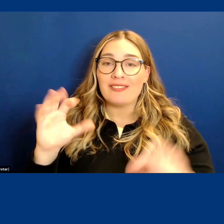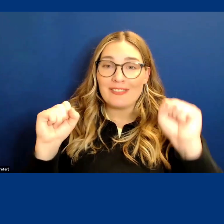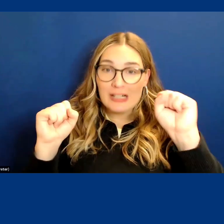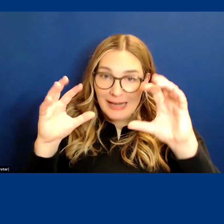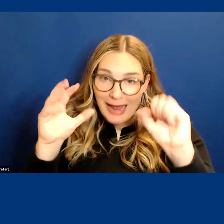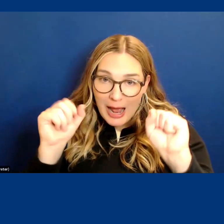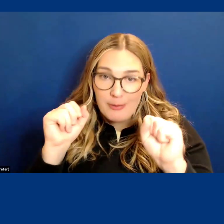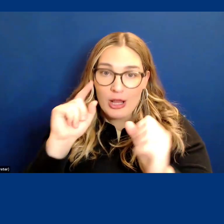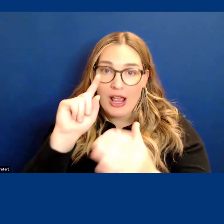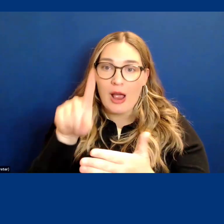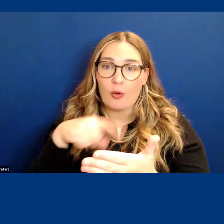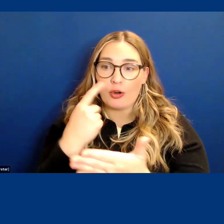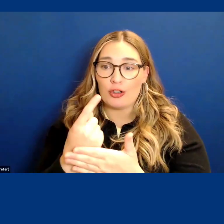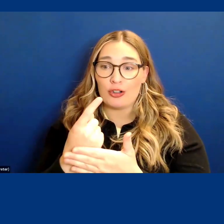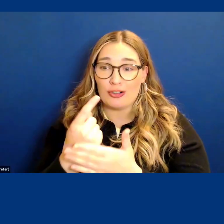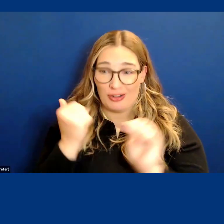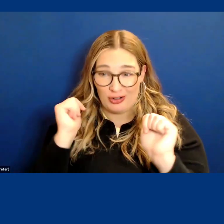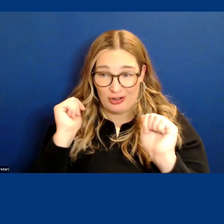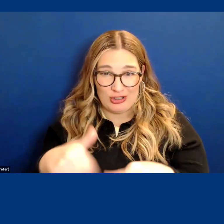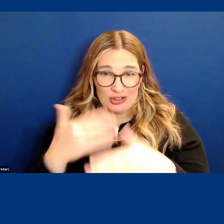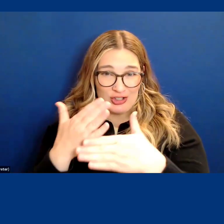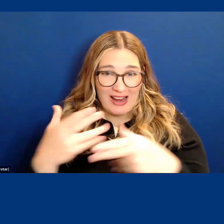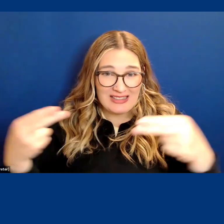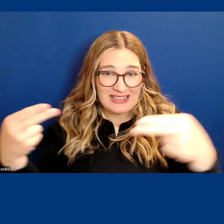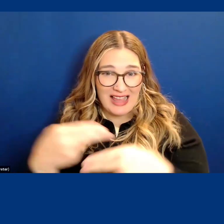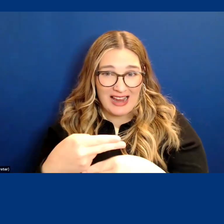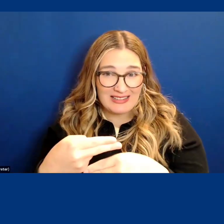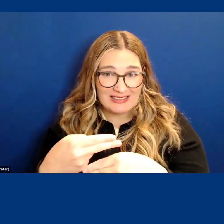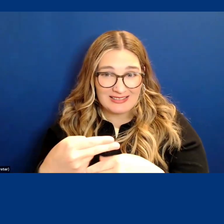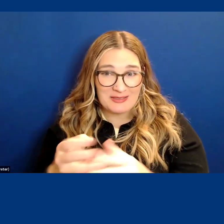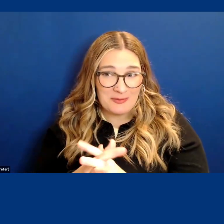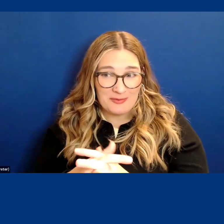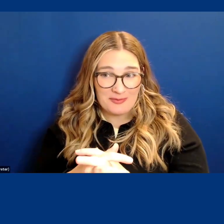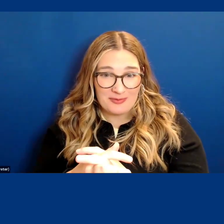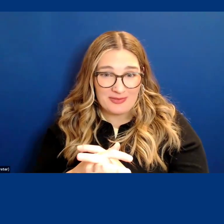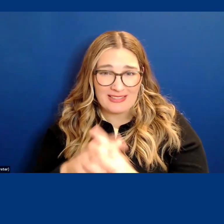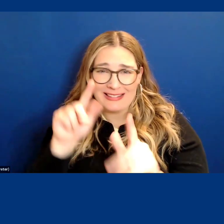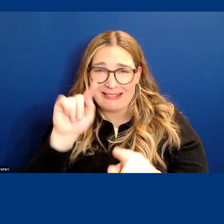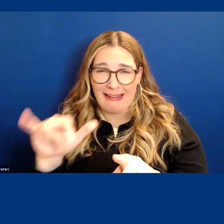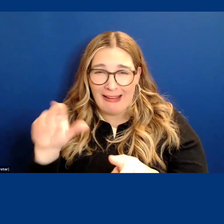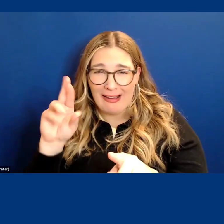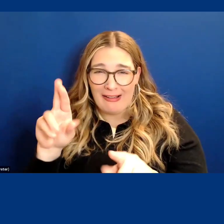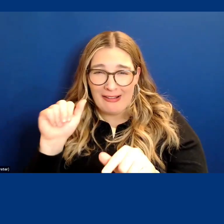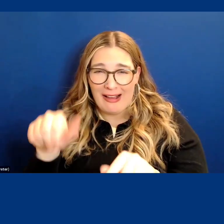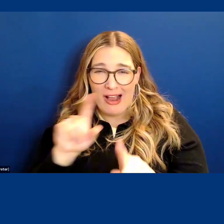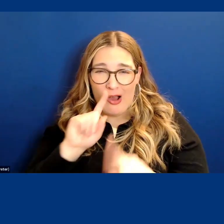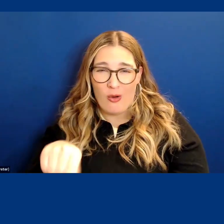Could we share the slide deck very quickly? Can I actually, can I answer a question I saw on